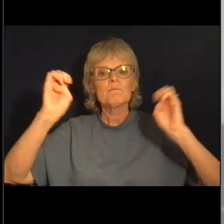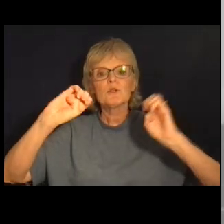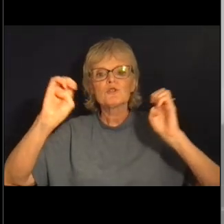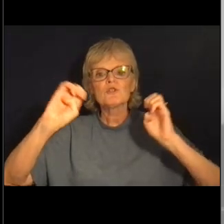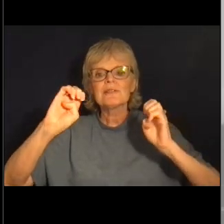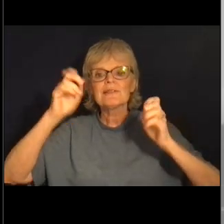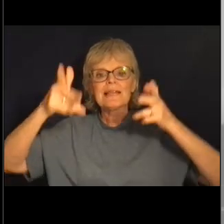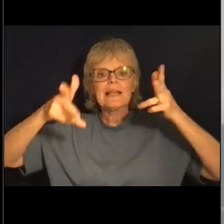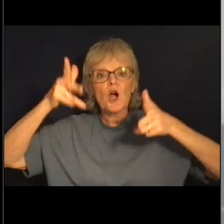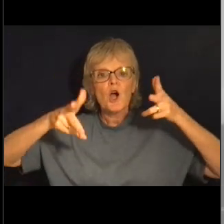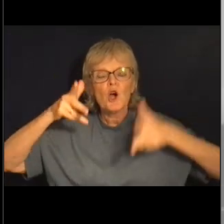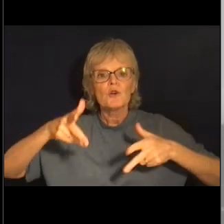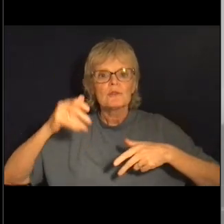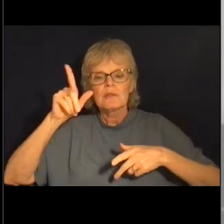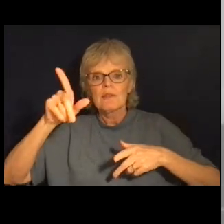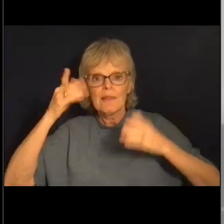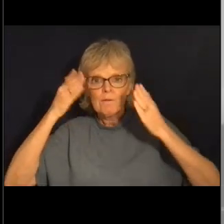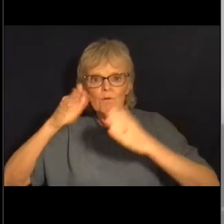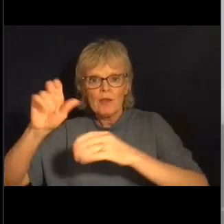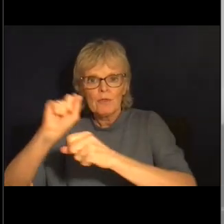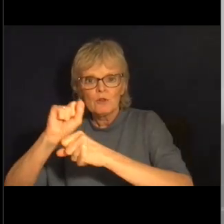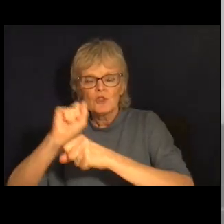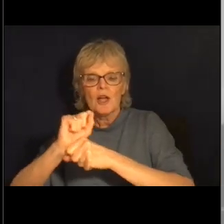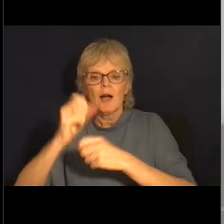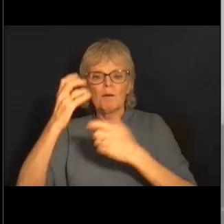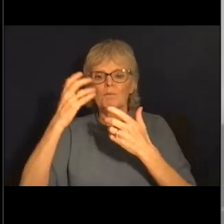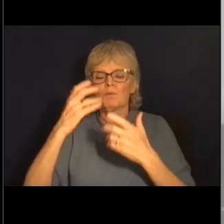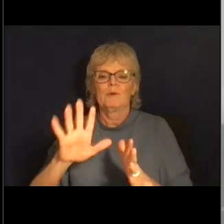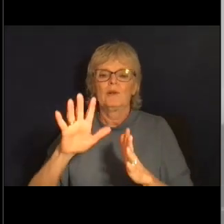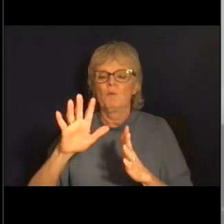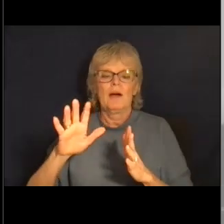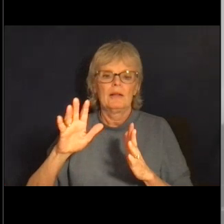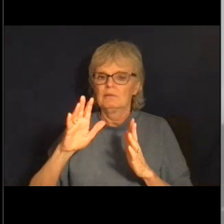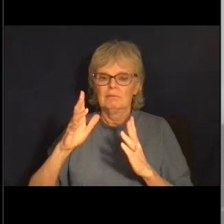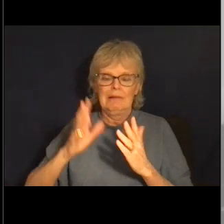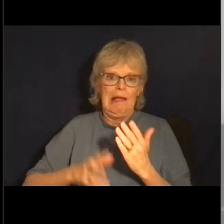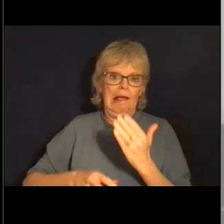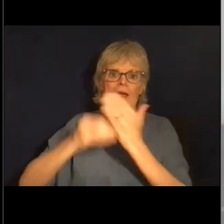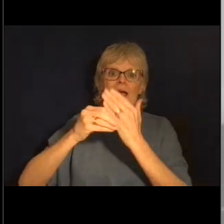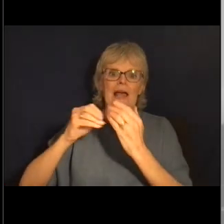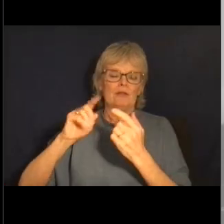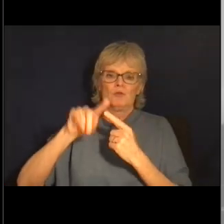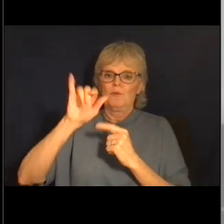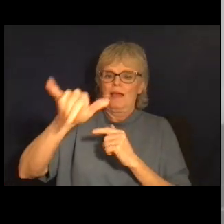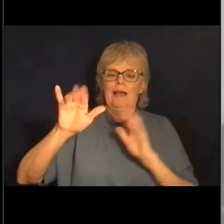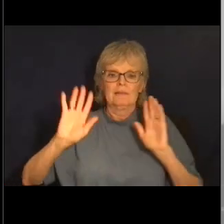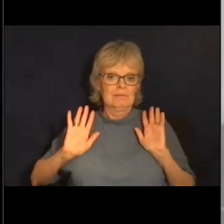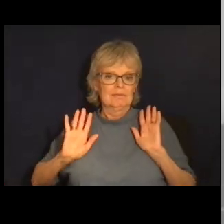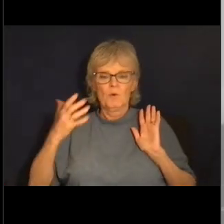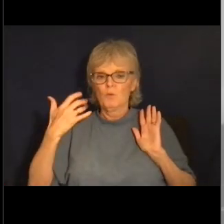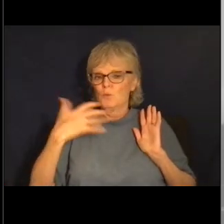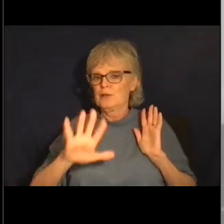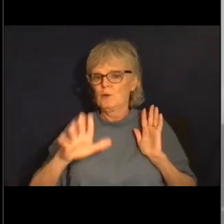that have their own jobs to do. And we don't need to add to that at all just trying to do this work. So, we don't want to be there either. So, all right, fine.